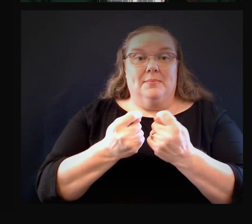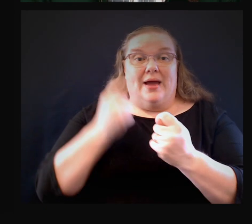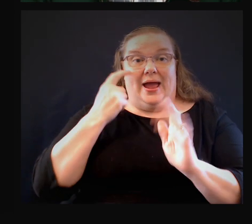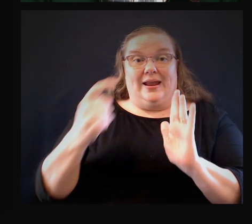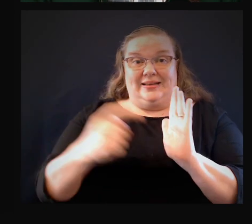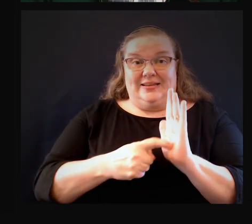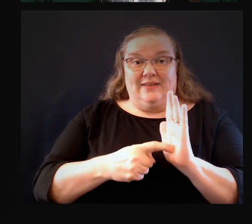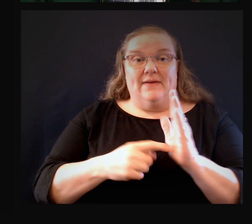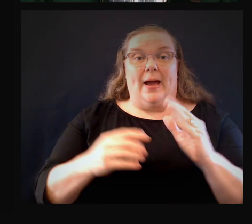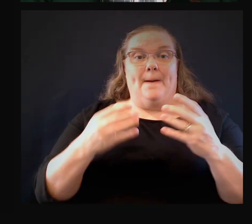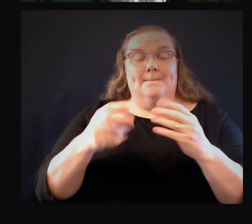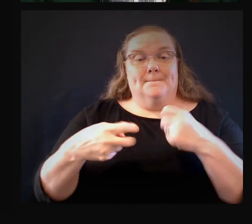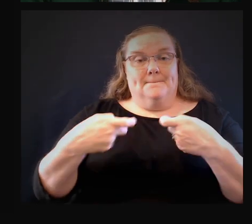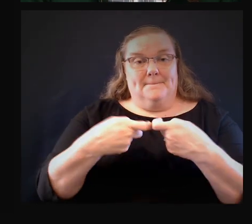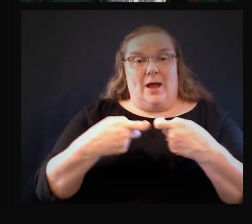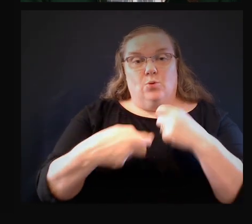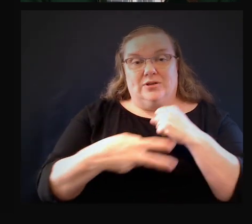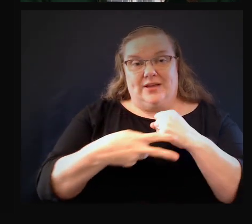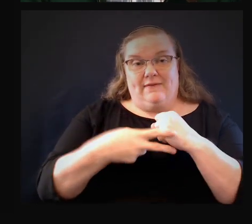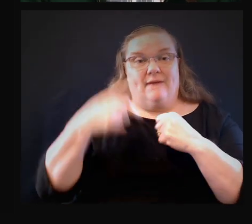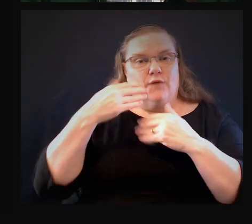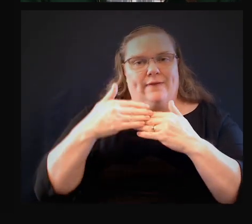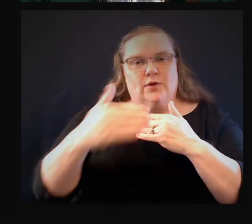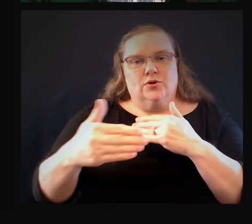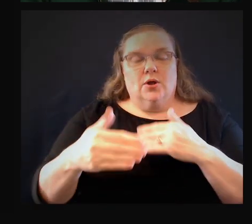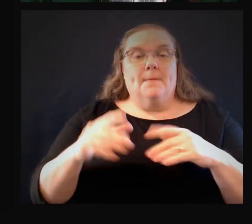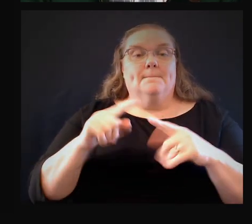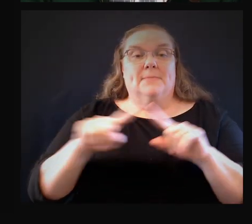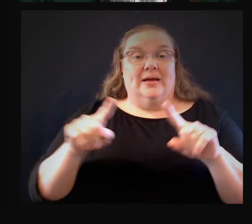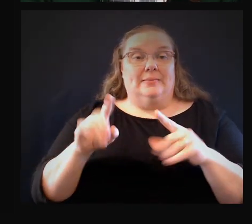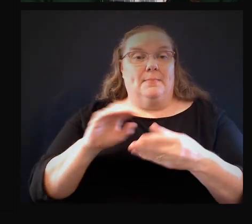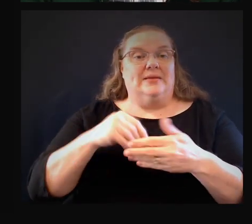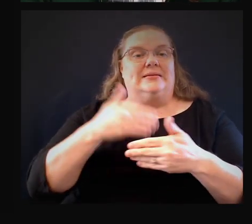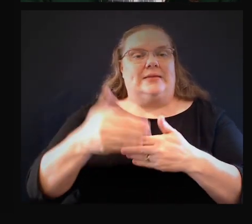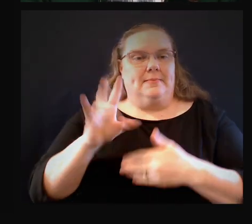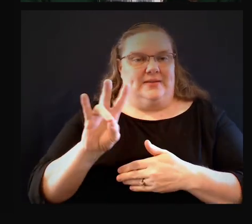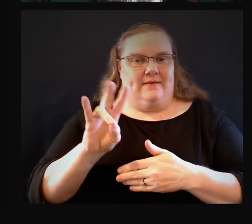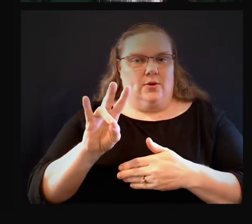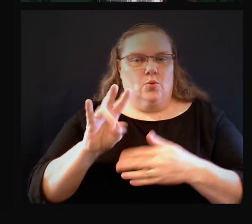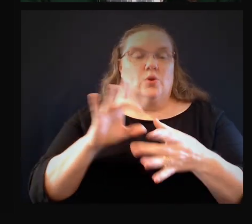Last step, step seven, release your work. Find an appropriate release vehicle.